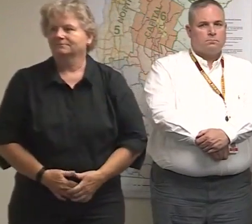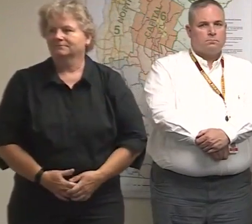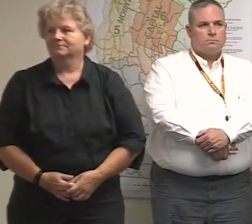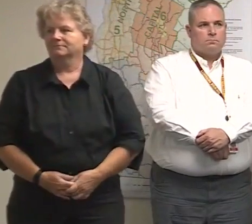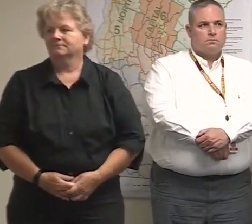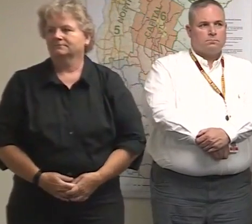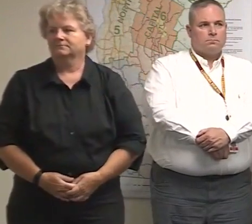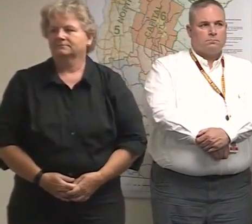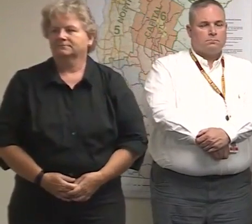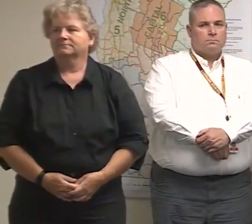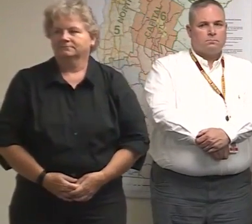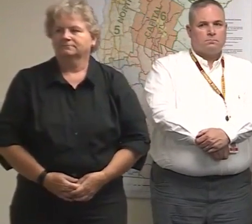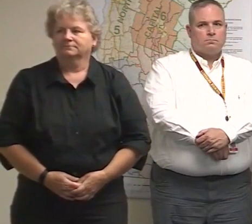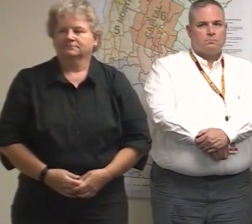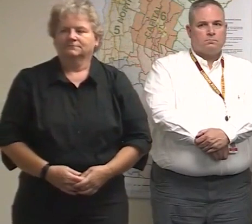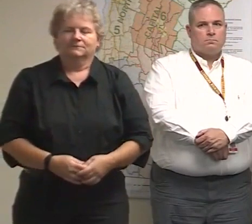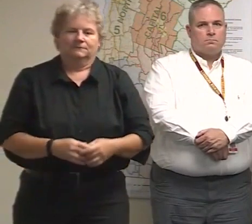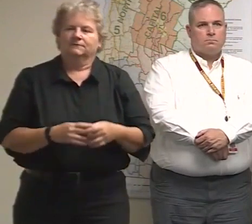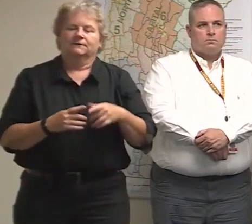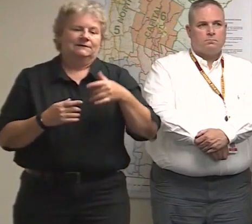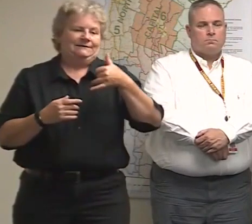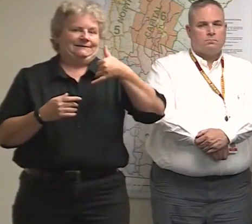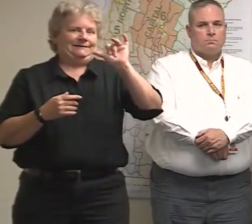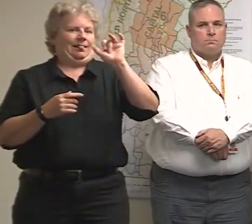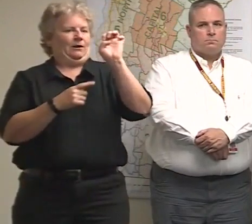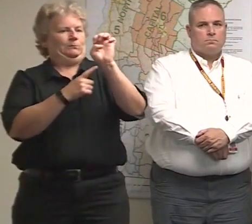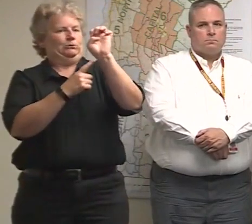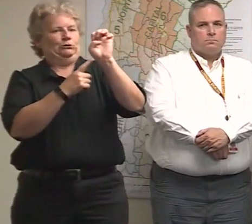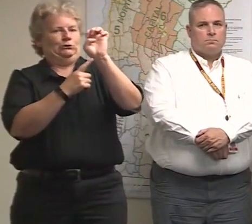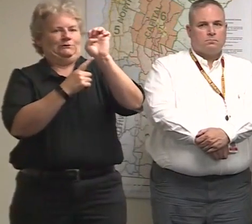AND BUT WE’RE TRYING TO TAKE CARE OF THE EMERGENCY FIRST.